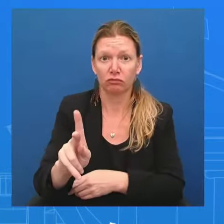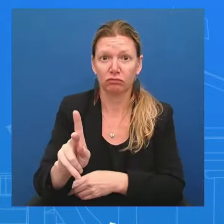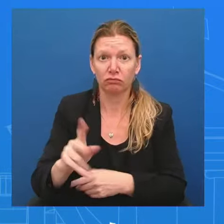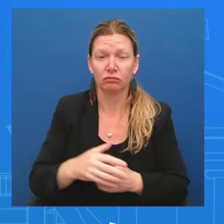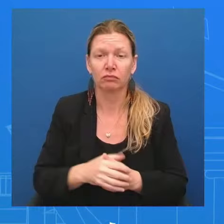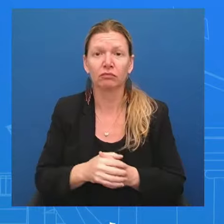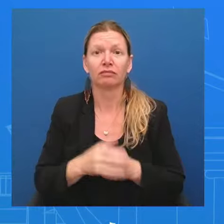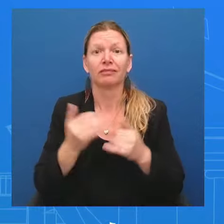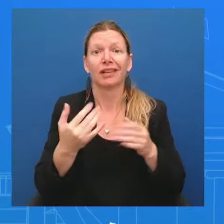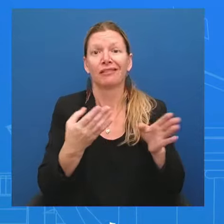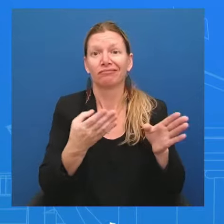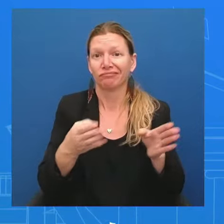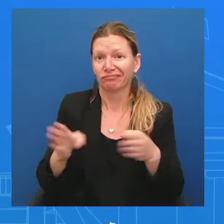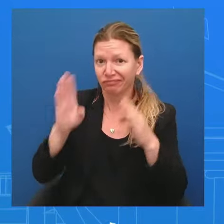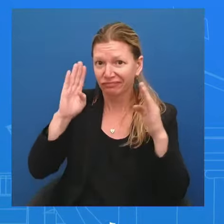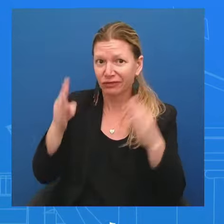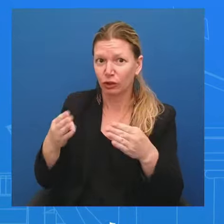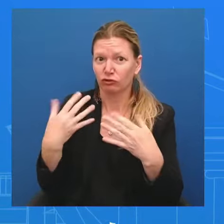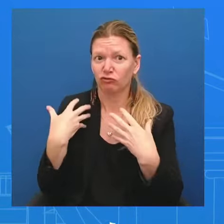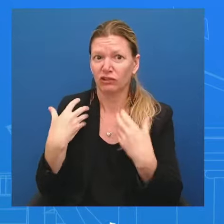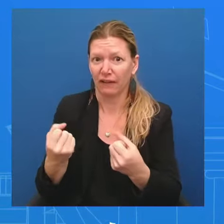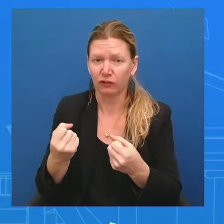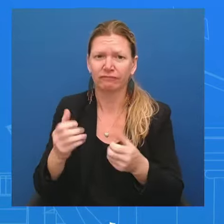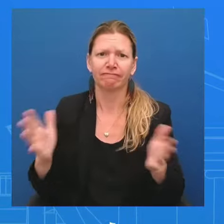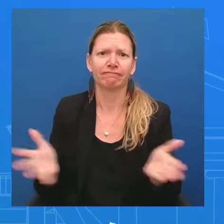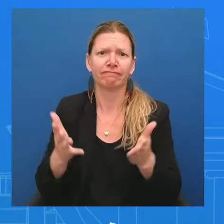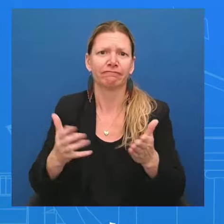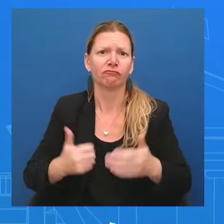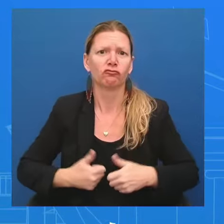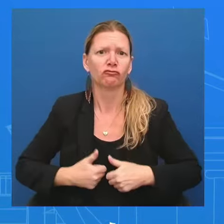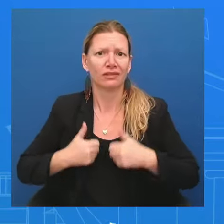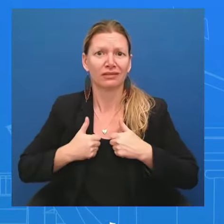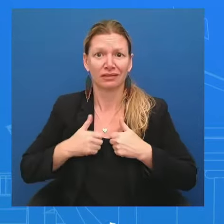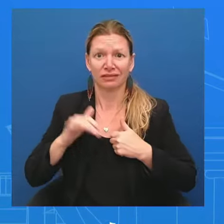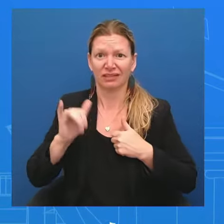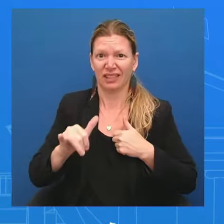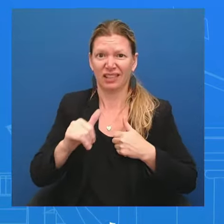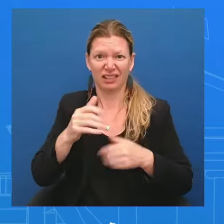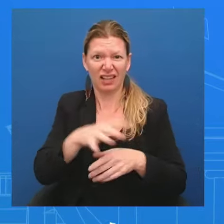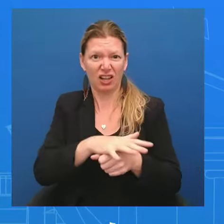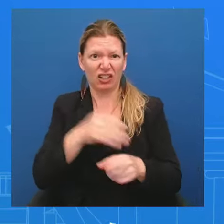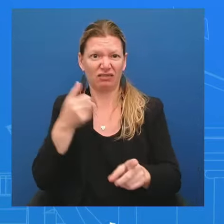and continue listening to state and local officials. We also want to encourage everyone nationwide